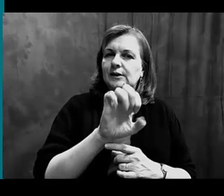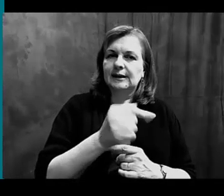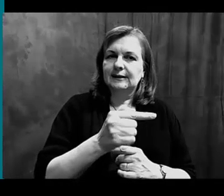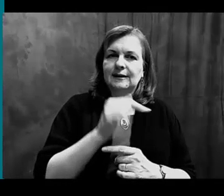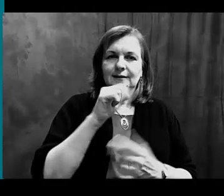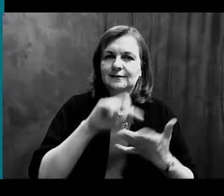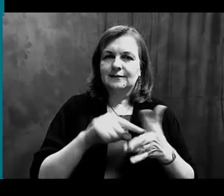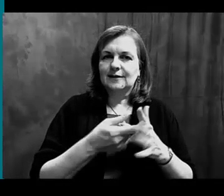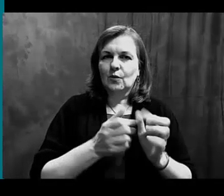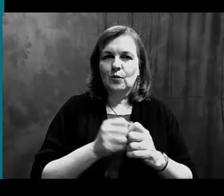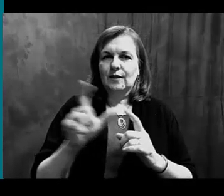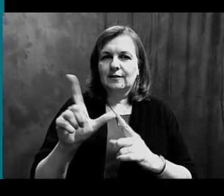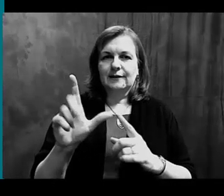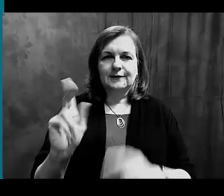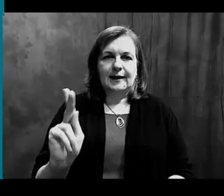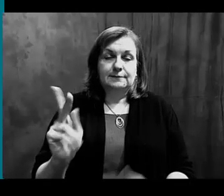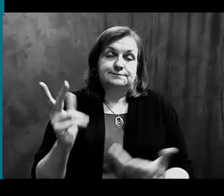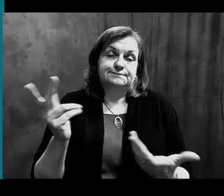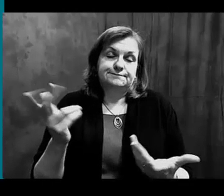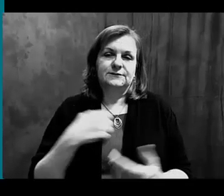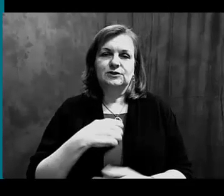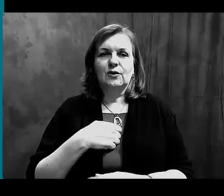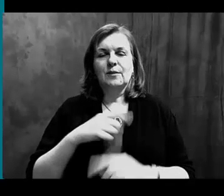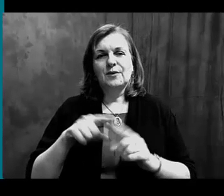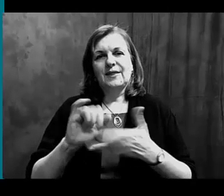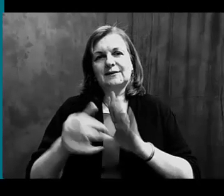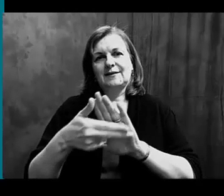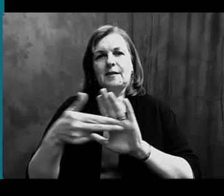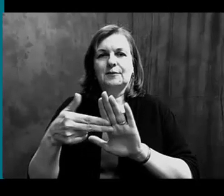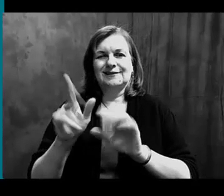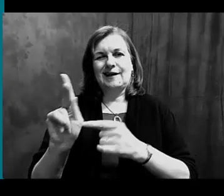I know carrying doesn't start with "K" -- sorry!